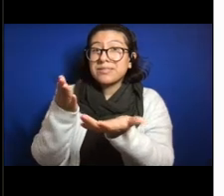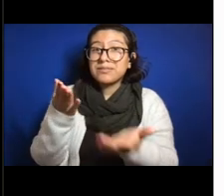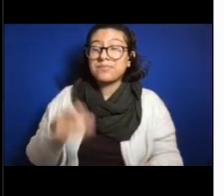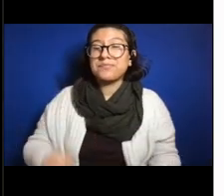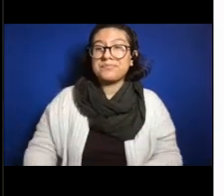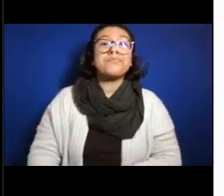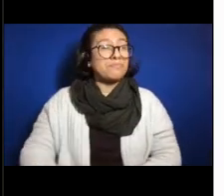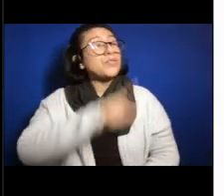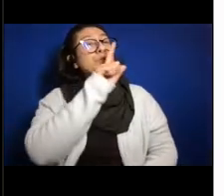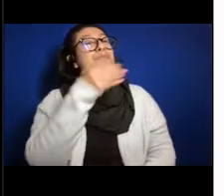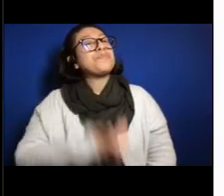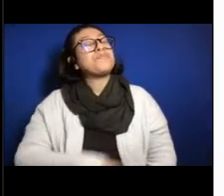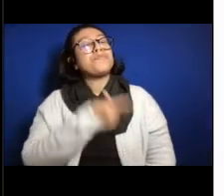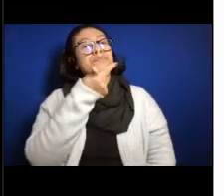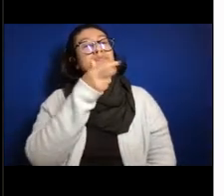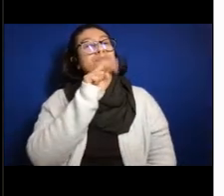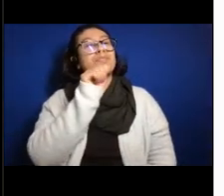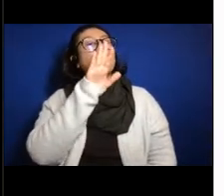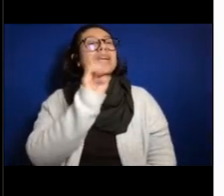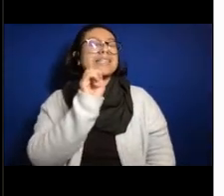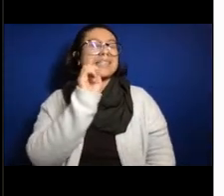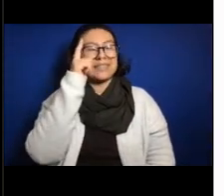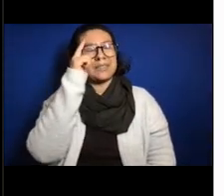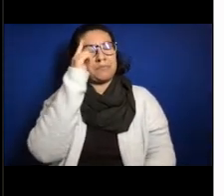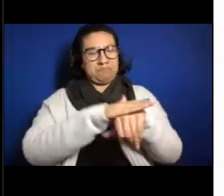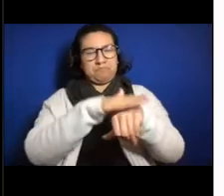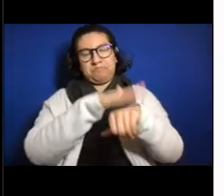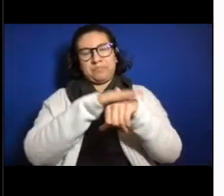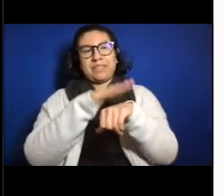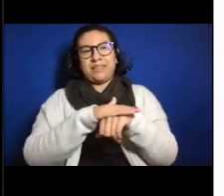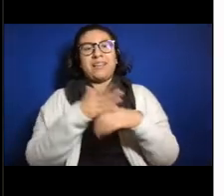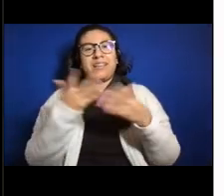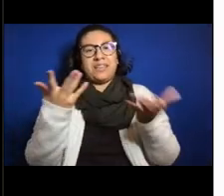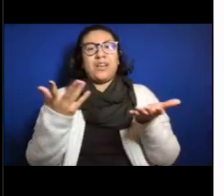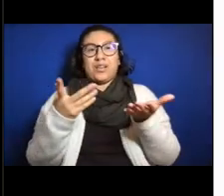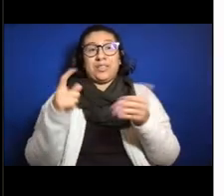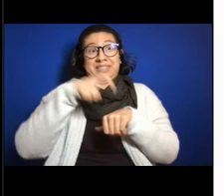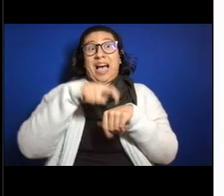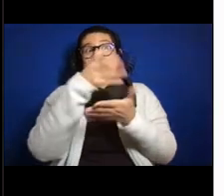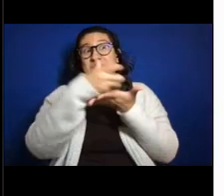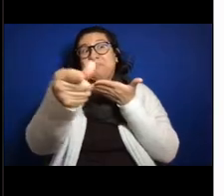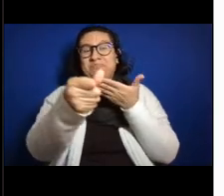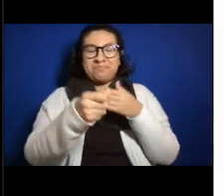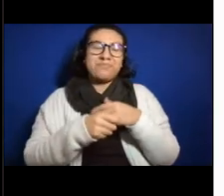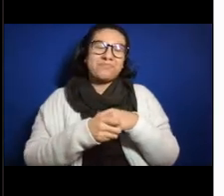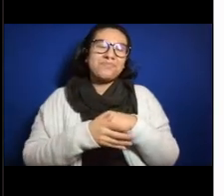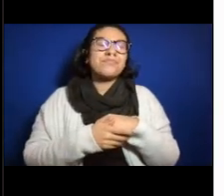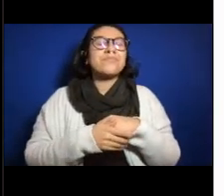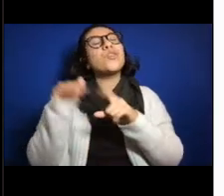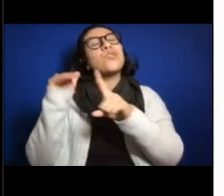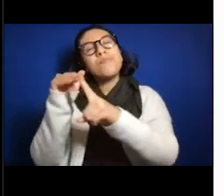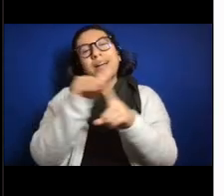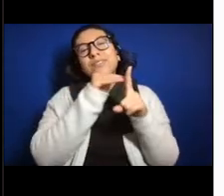[Grace] Sure this is Grace from the chat box and I will warn Kanesa that we're almost out of time. So, and just as a reminder because one of the questions that came in